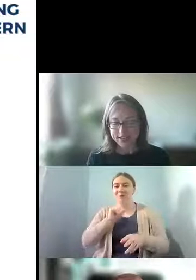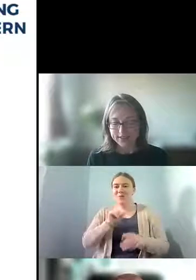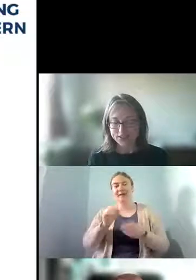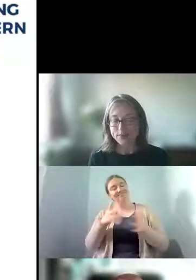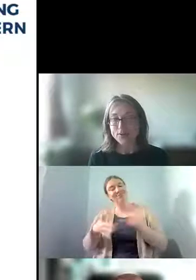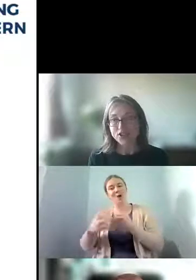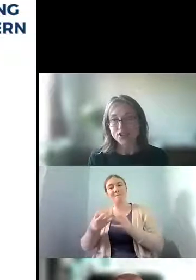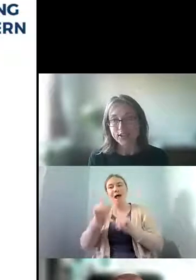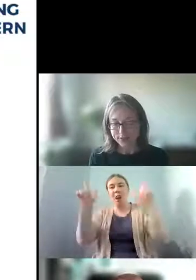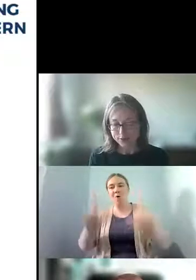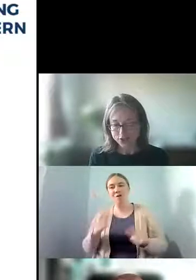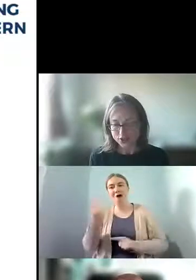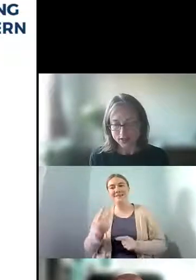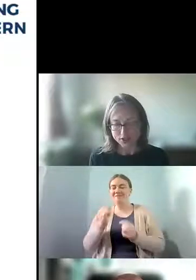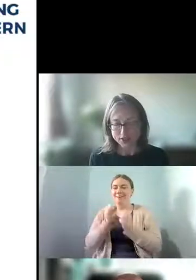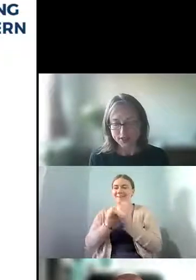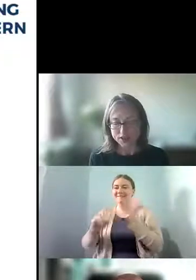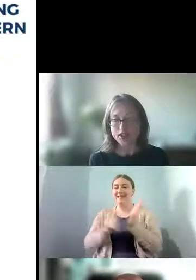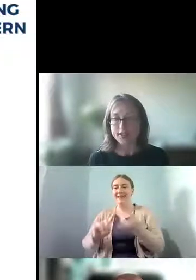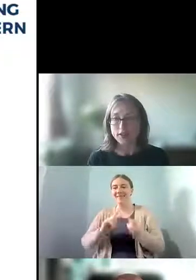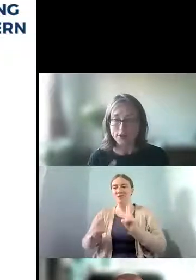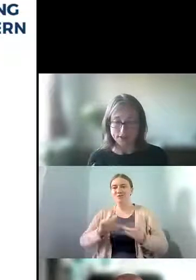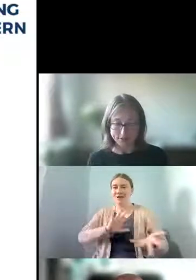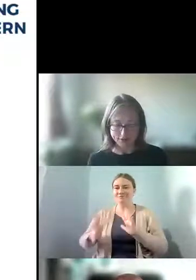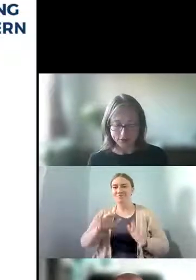she's a british sign language interpreter and she's going to be present throughout